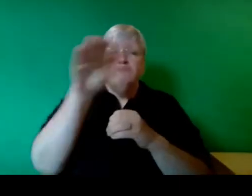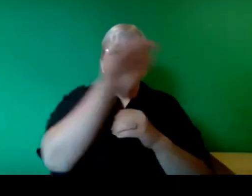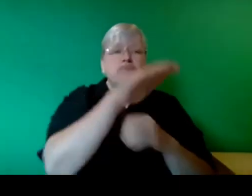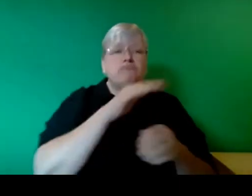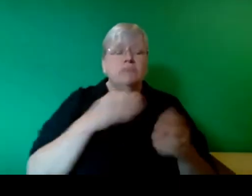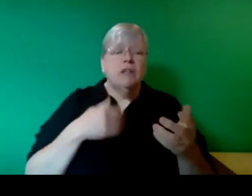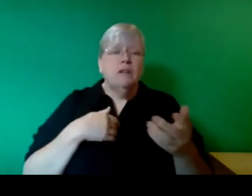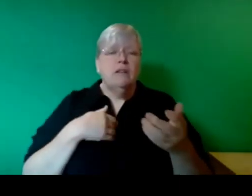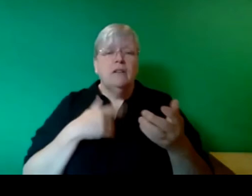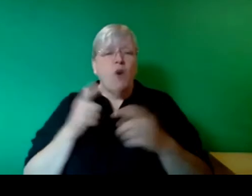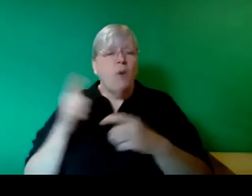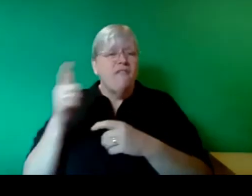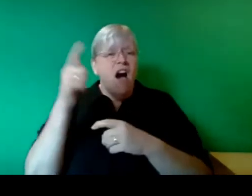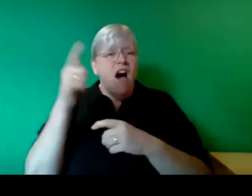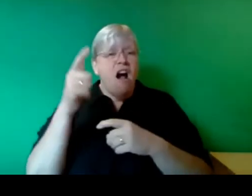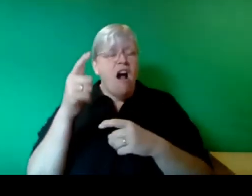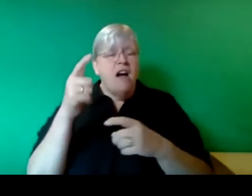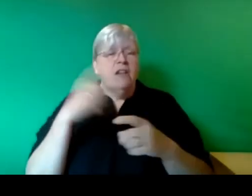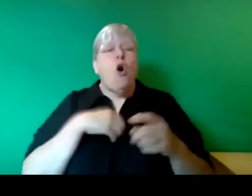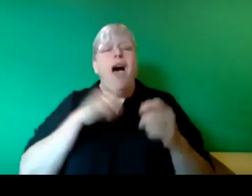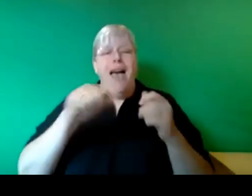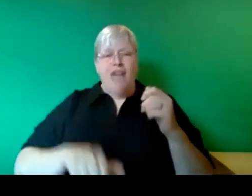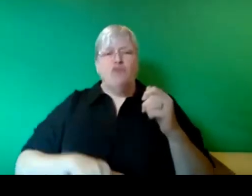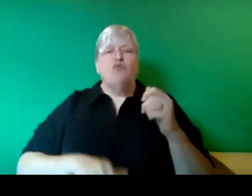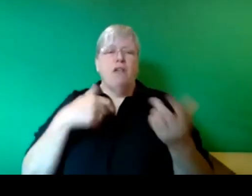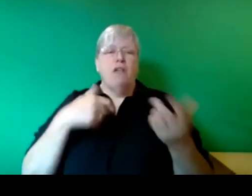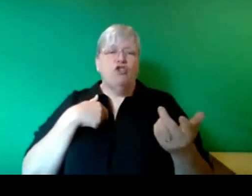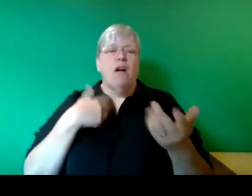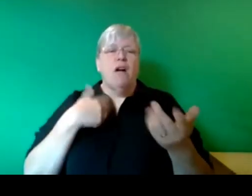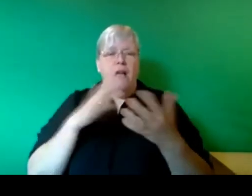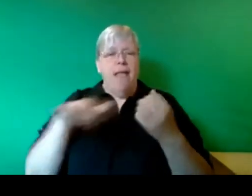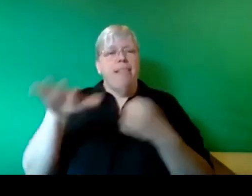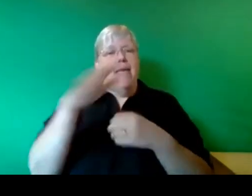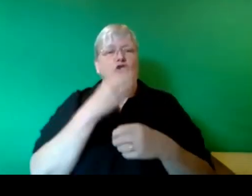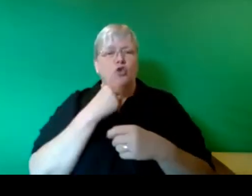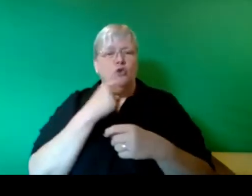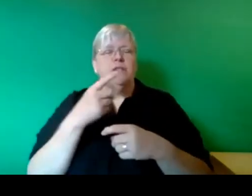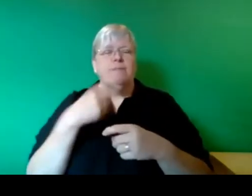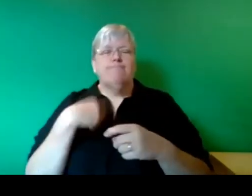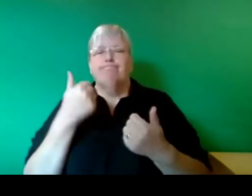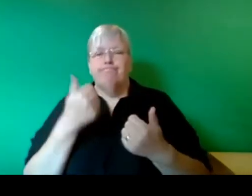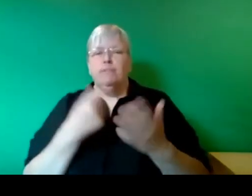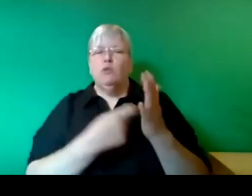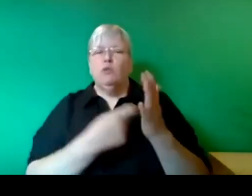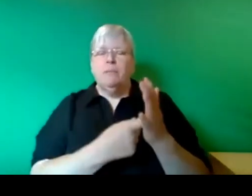to agriculture and land us because I think they come certainly in Scotland at a critical juncture